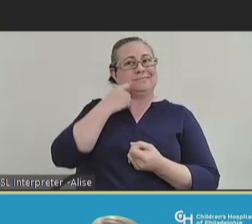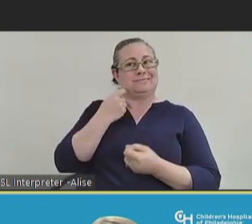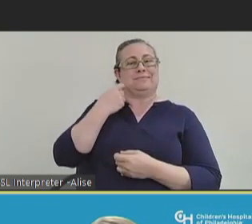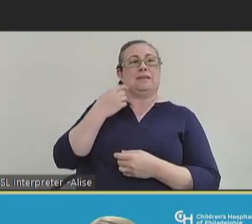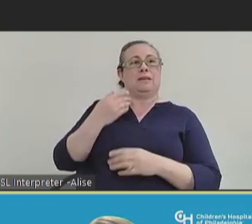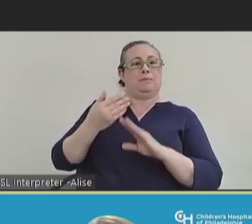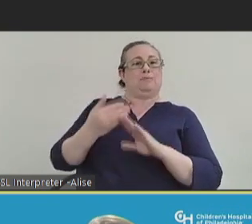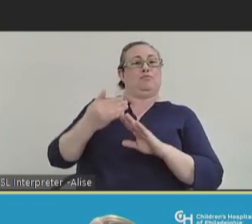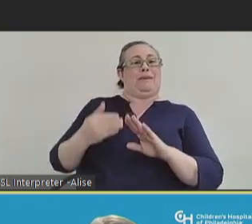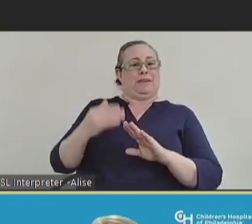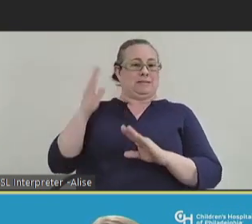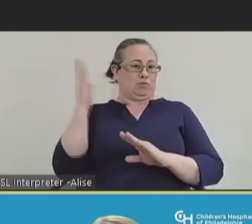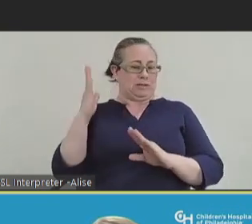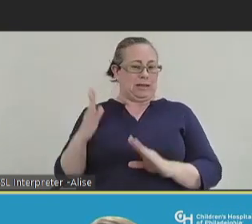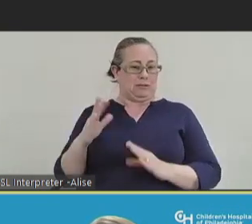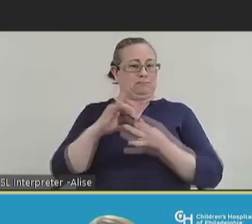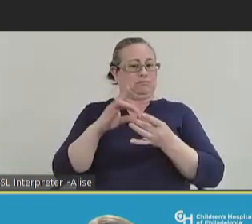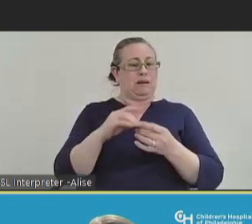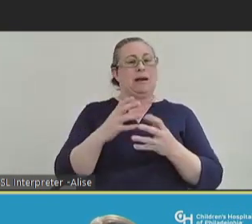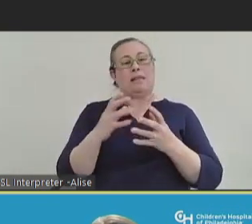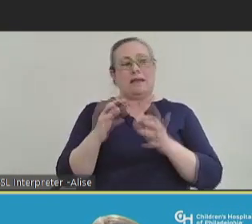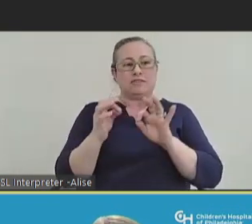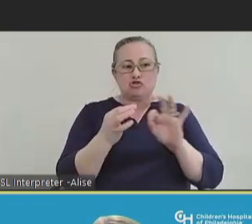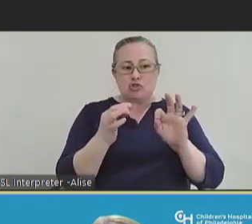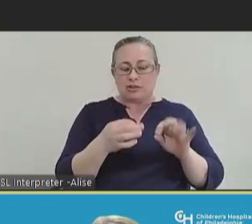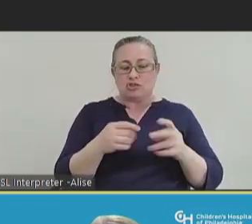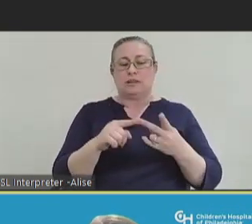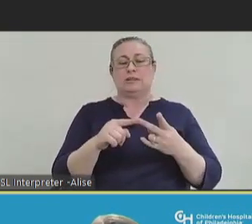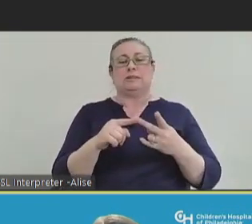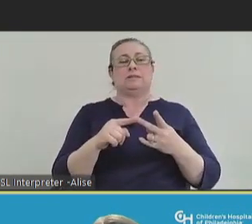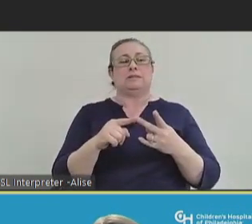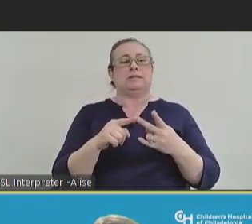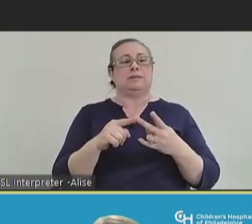already. We need a lot of distraction, implementing painting management devices,